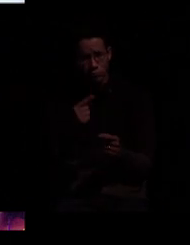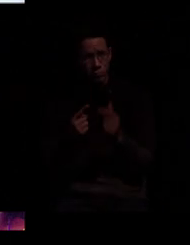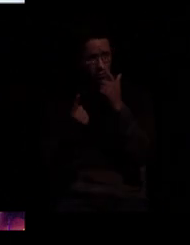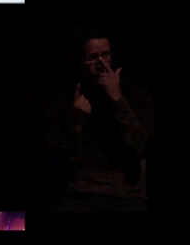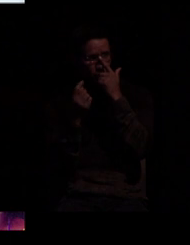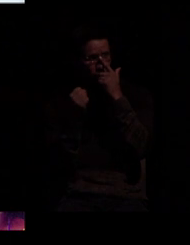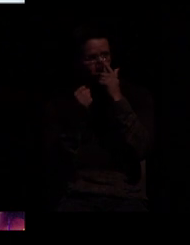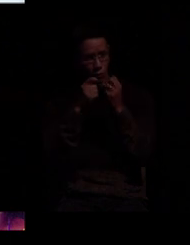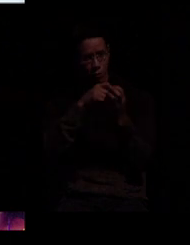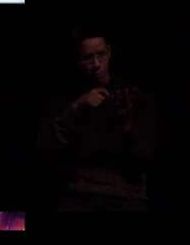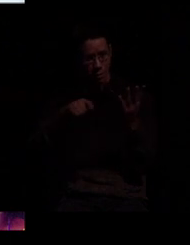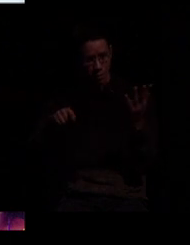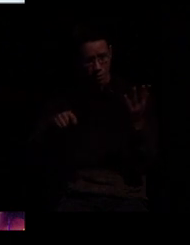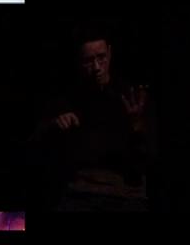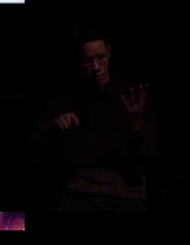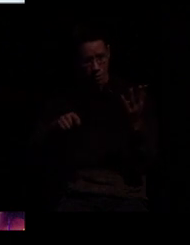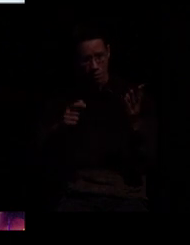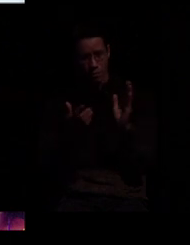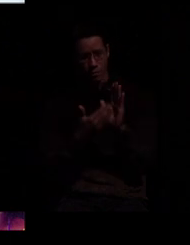of a best-selling magazine of Brazil.